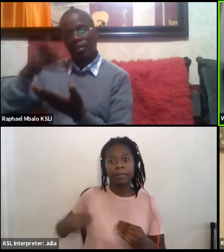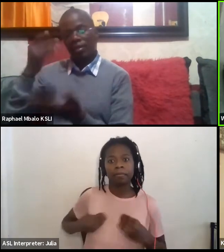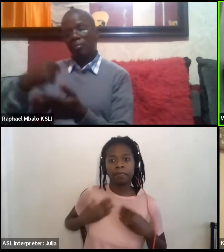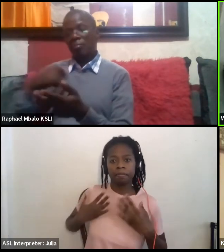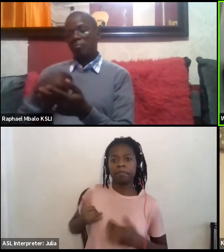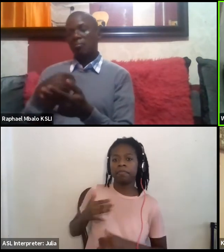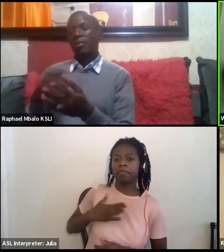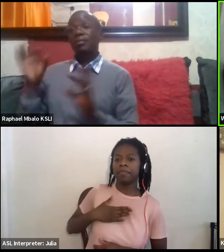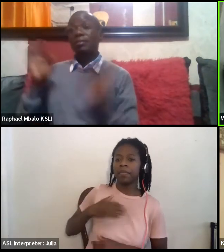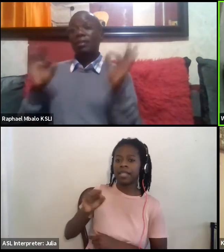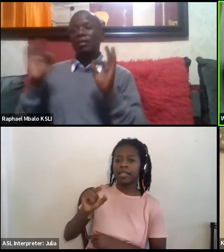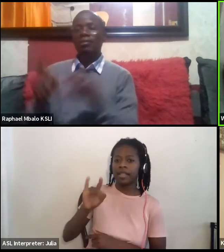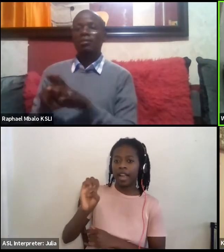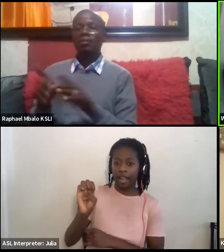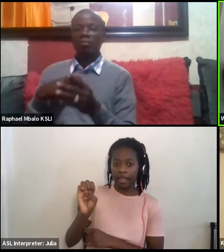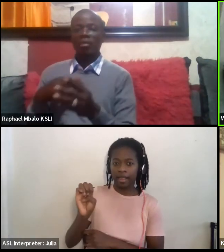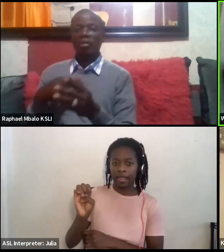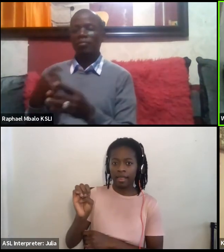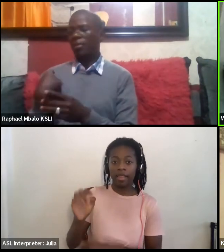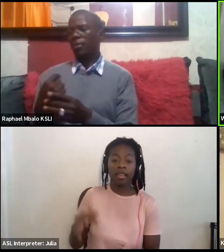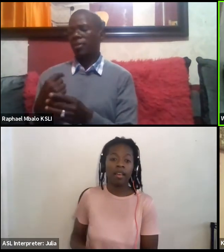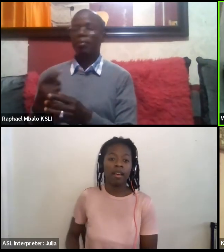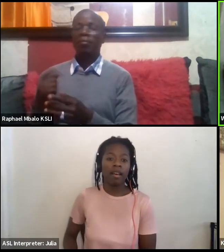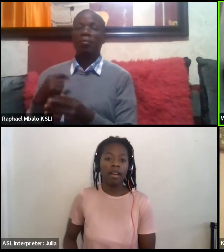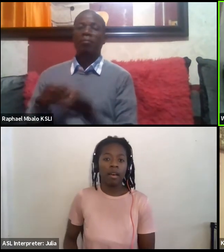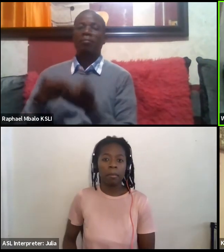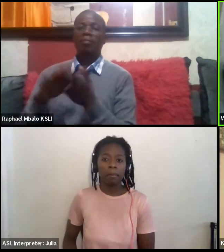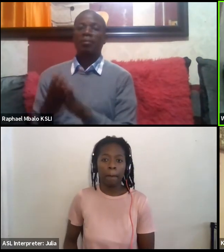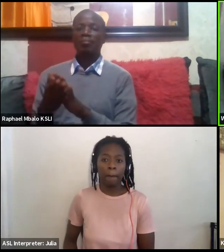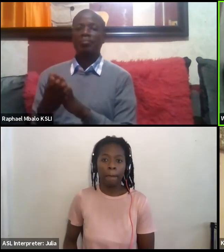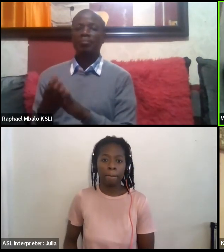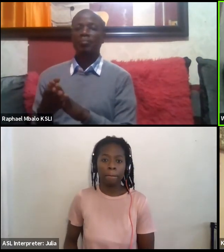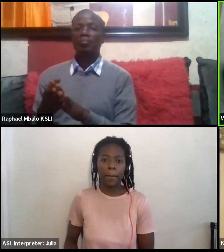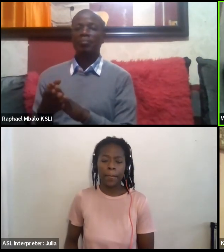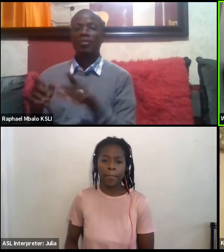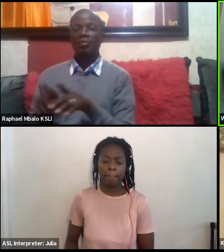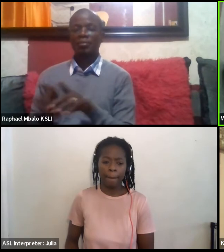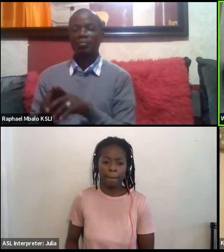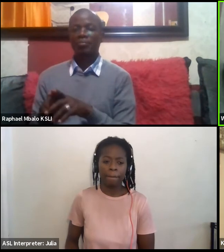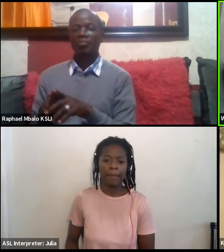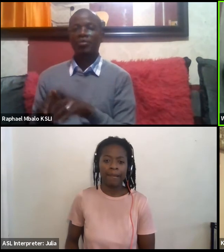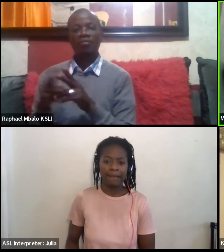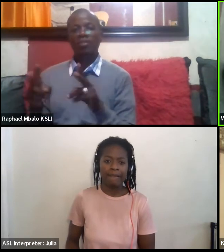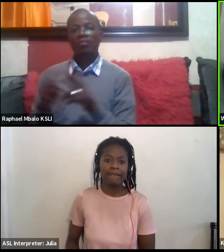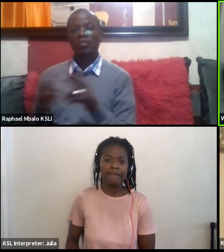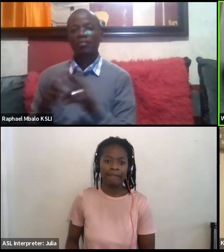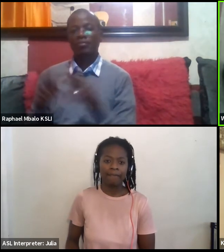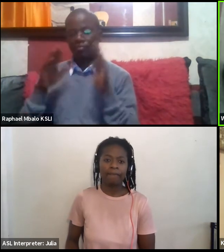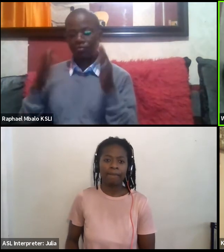I've recently also become very keen on the kind of books I read.